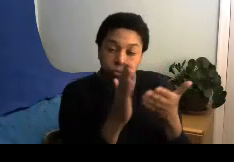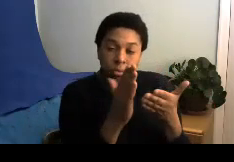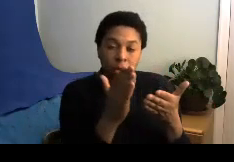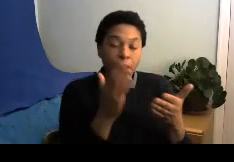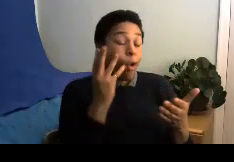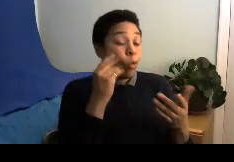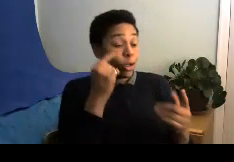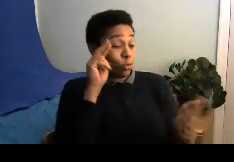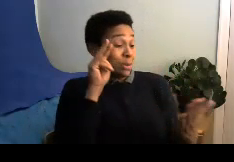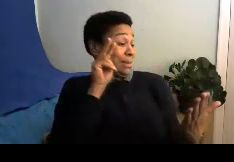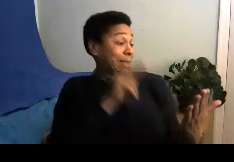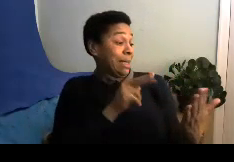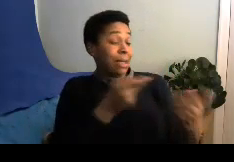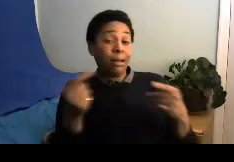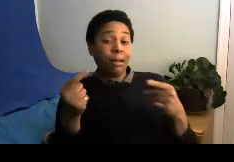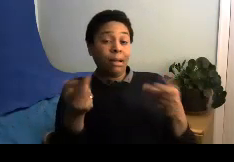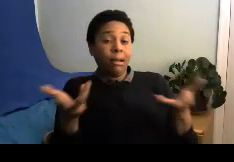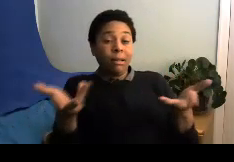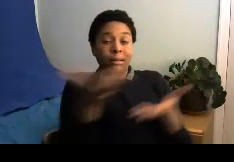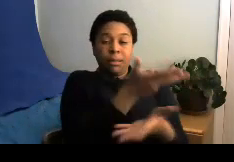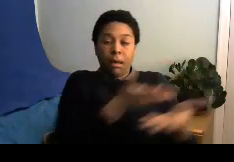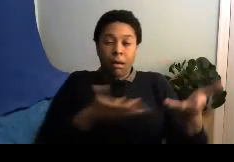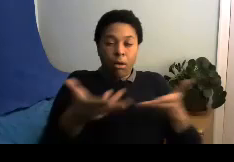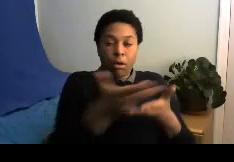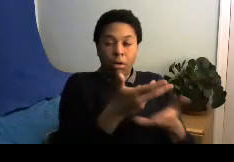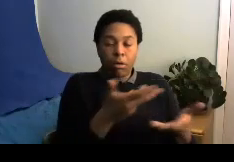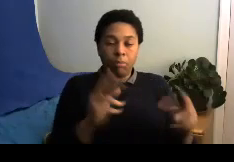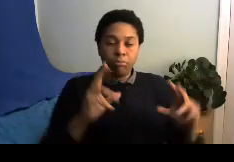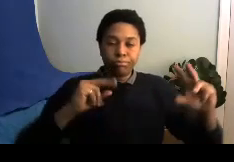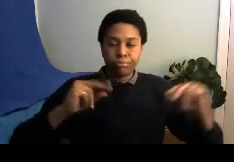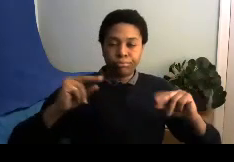And the kind of, I mean, one of the one brilliant bit i thought